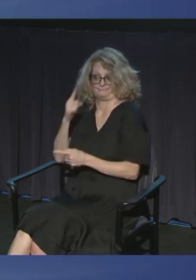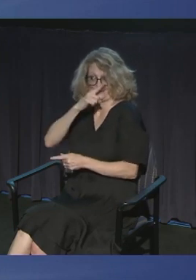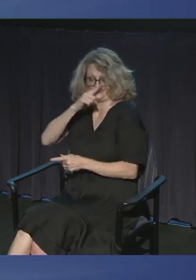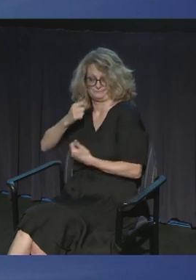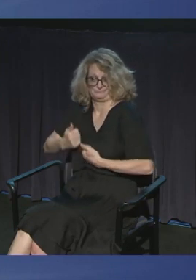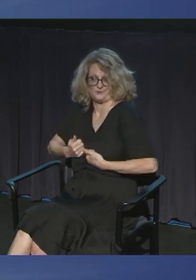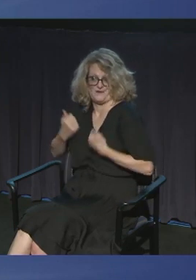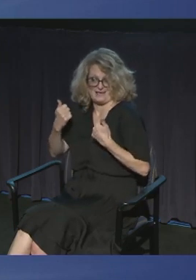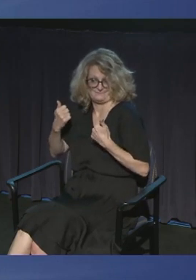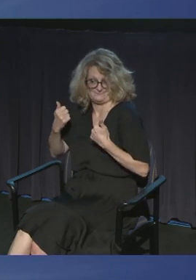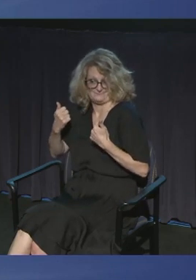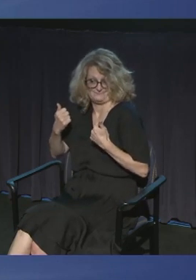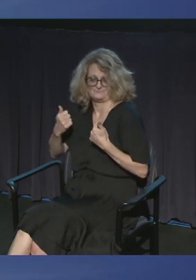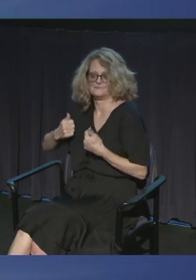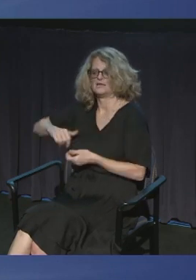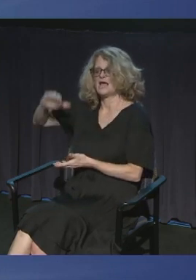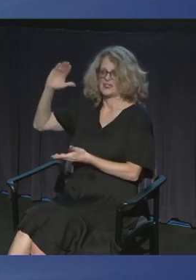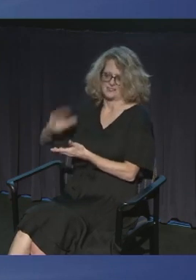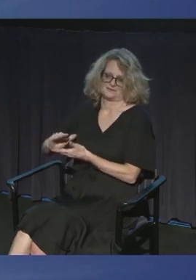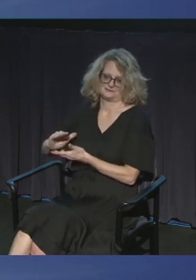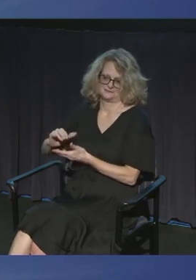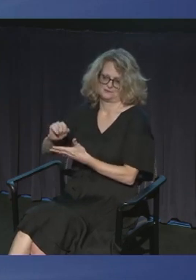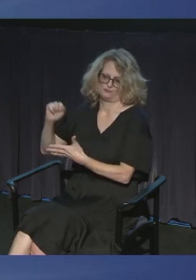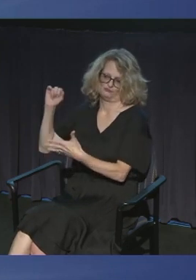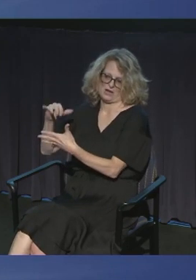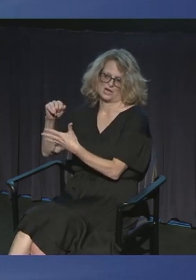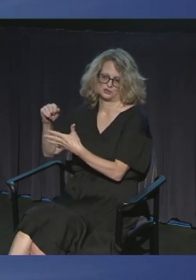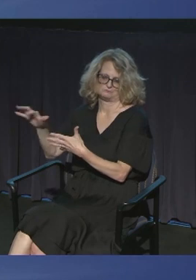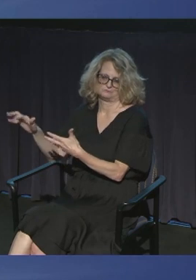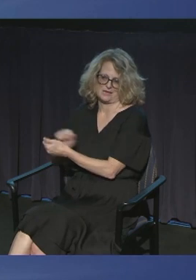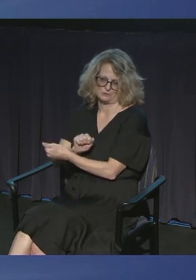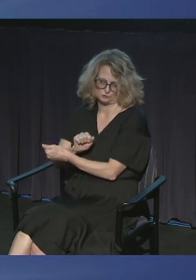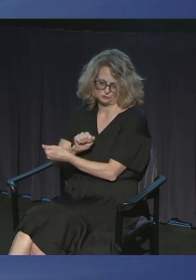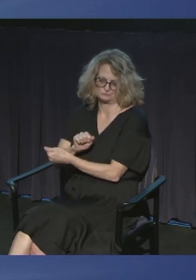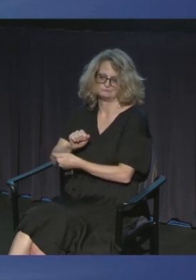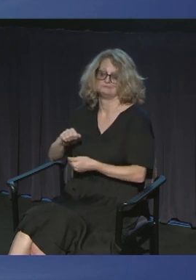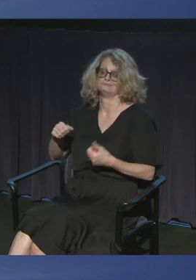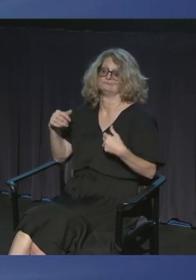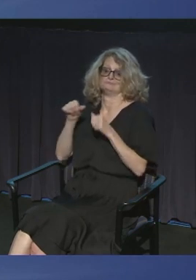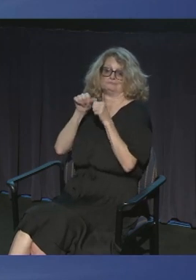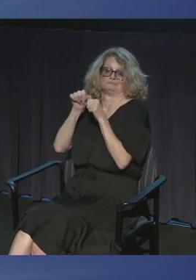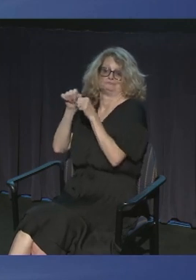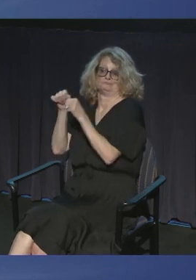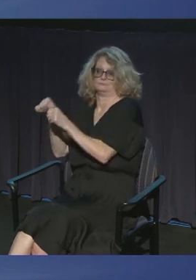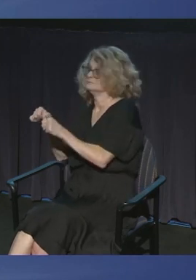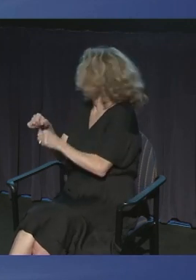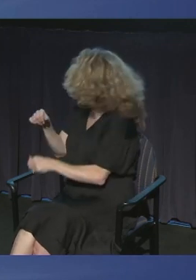LASTED FOR OVER 300 DAYS. SO THIS IS ABOUT HERE. SO, IN